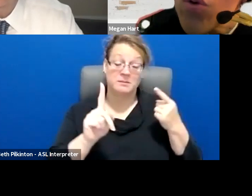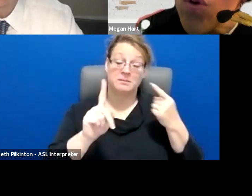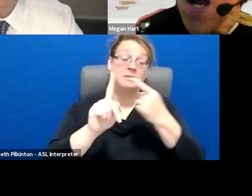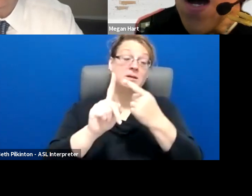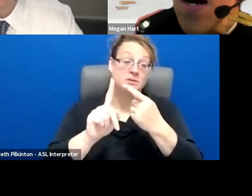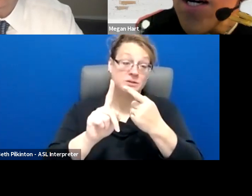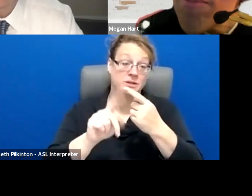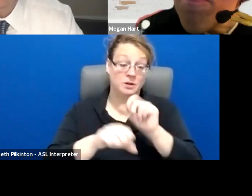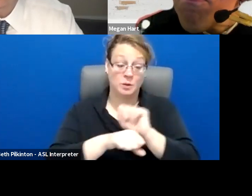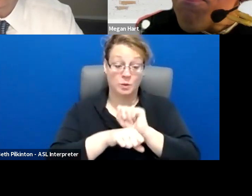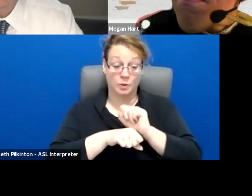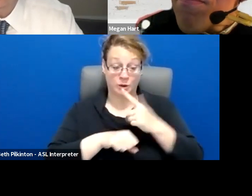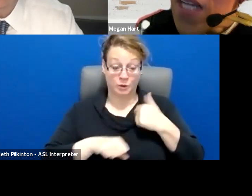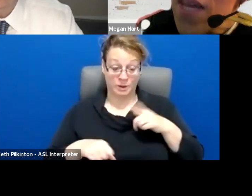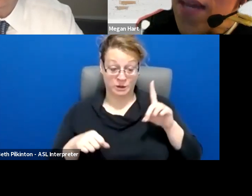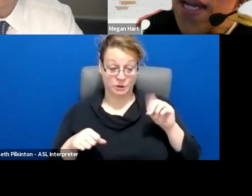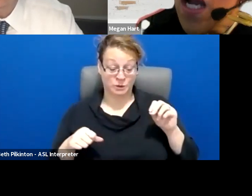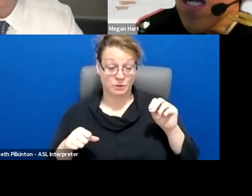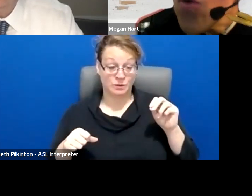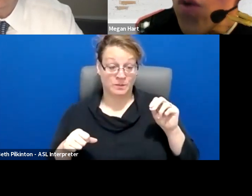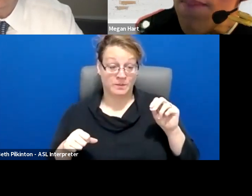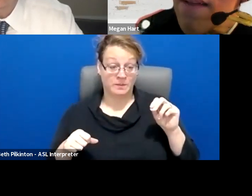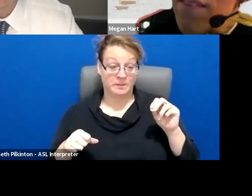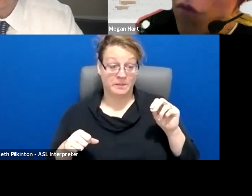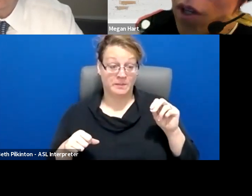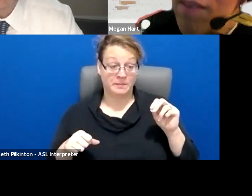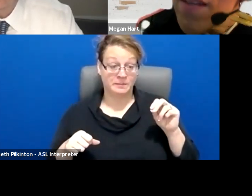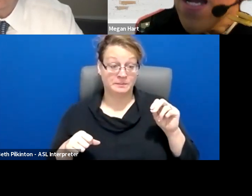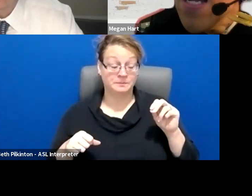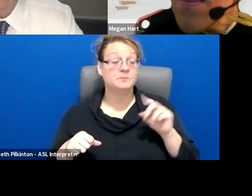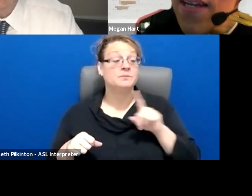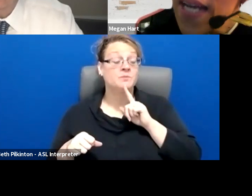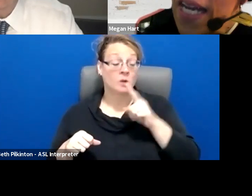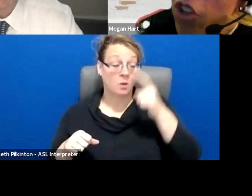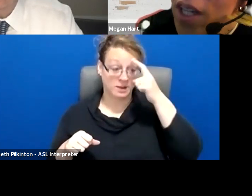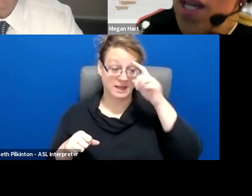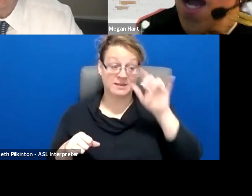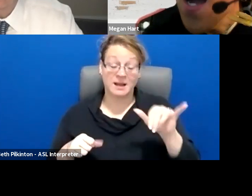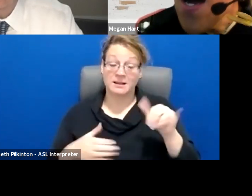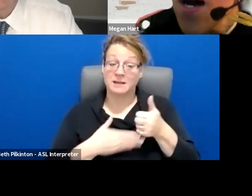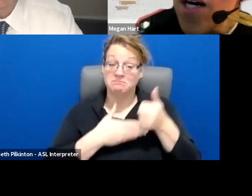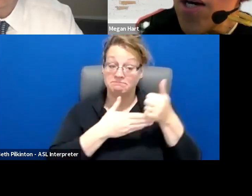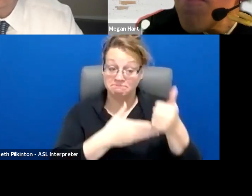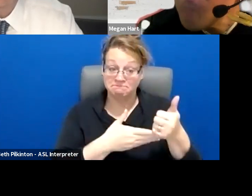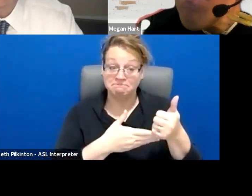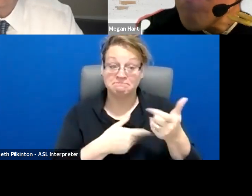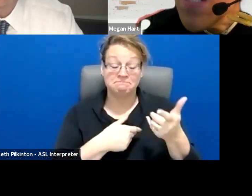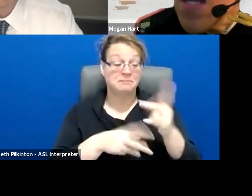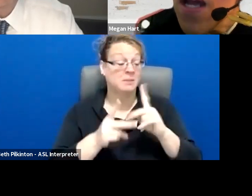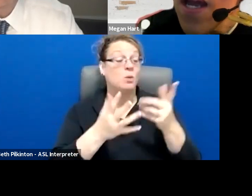really being able to relate to others. And have the vision of the work we do.